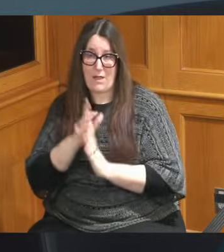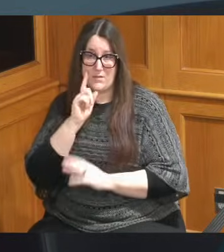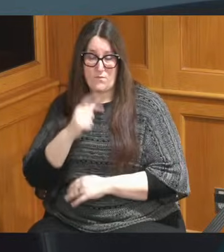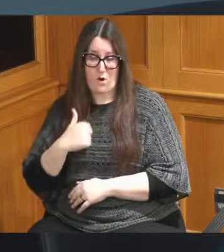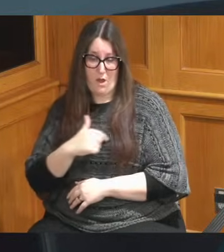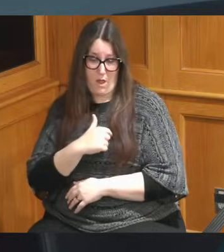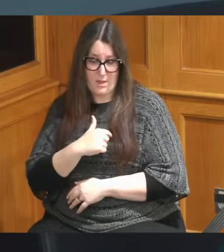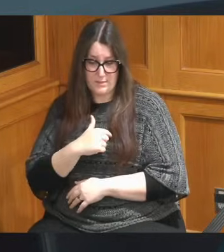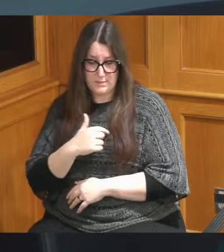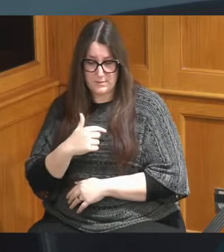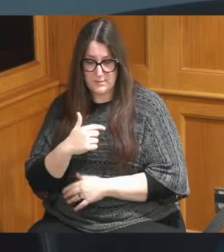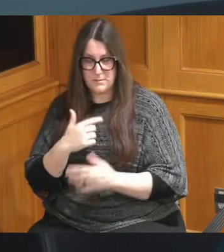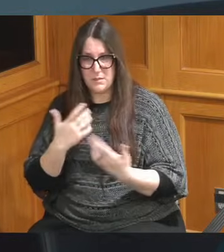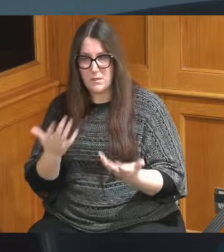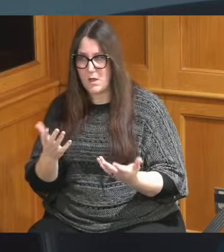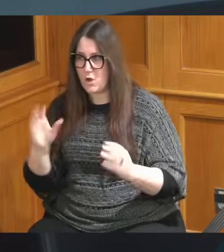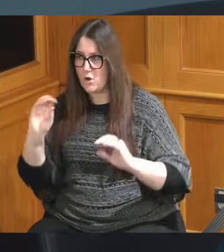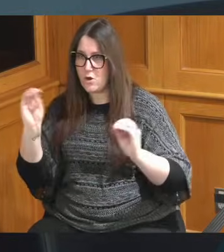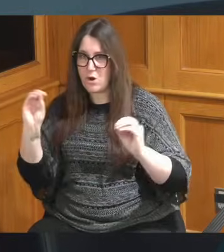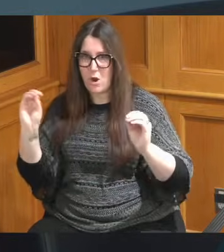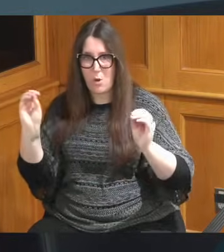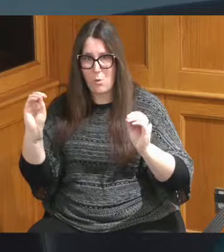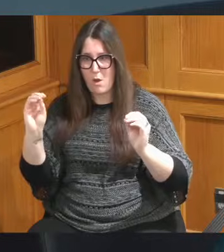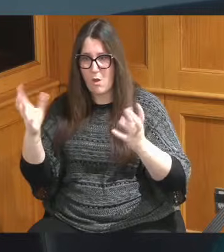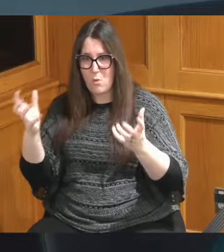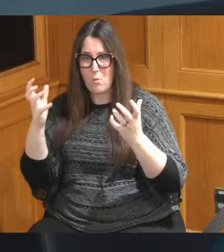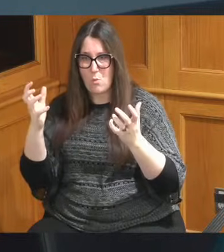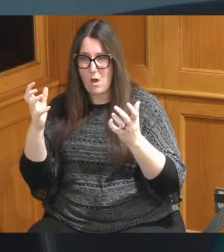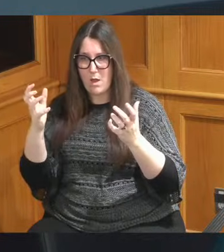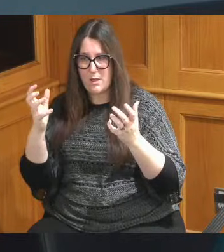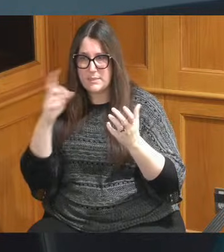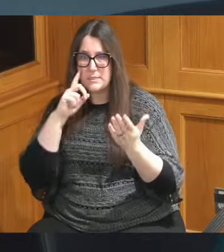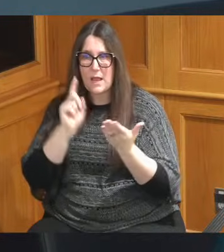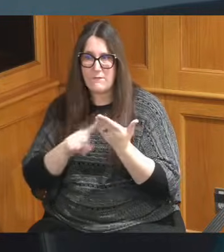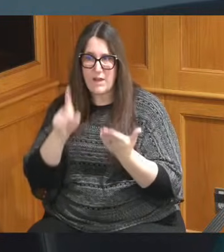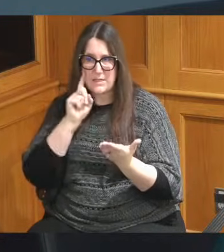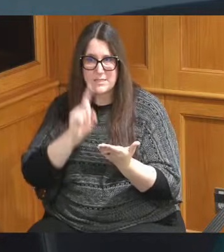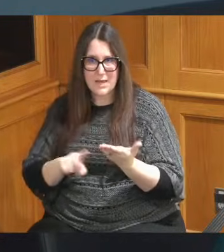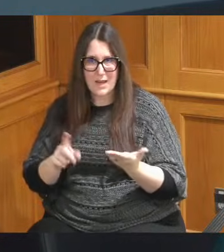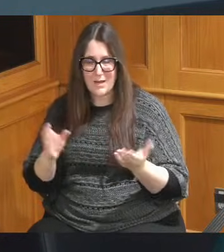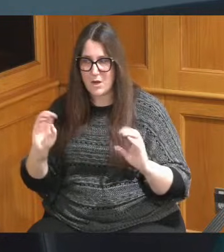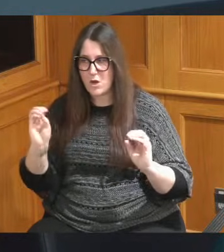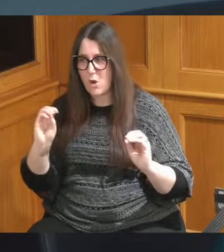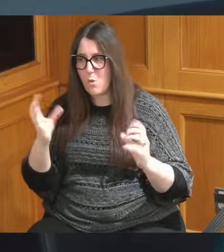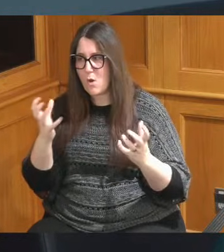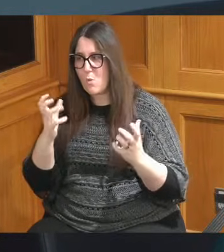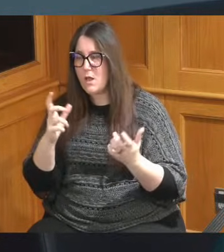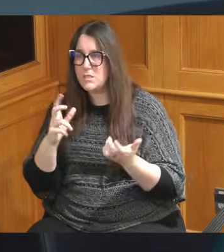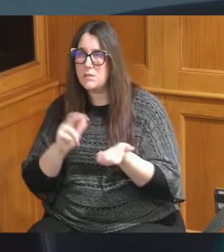get the attorney general. Nobody wants to get it investigated. Nobody wants to say how we going to